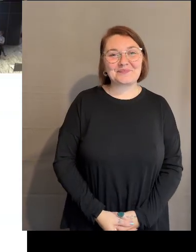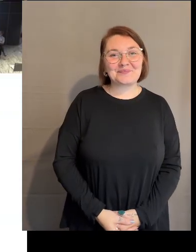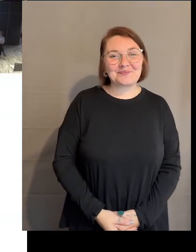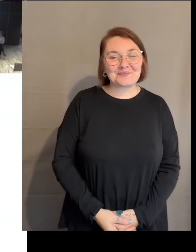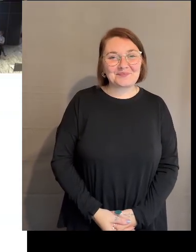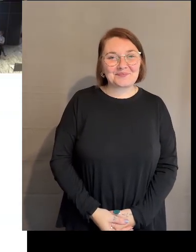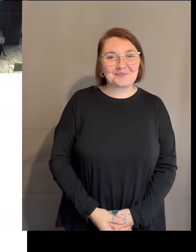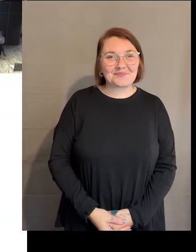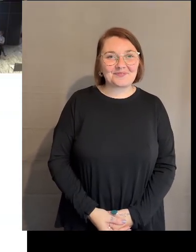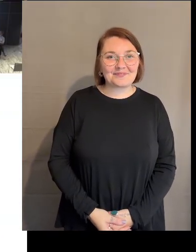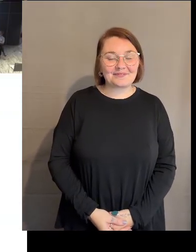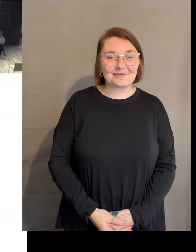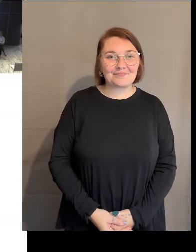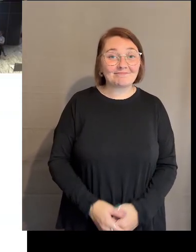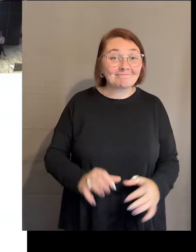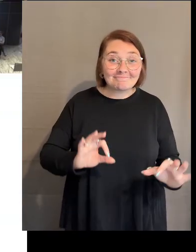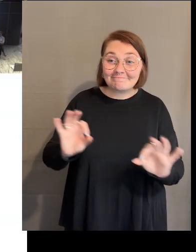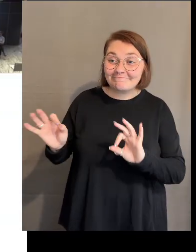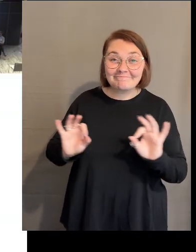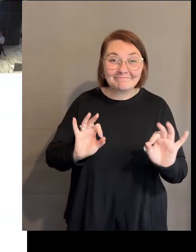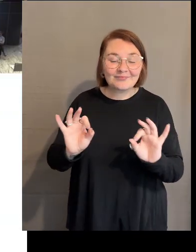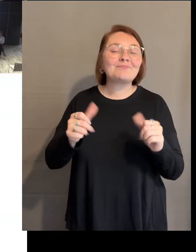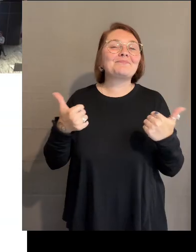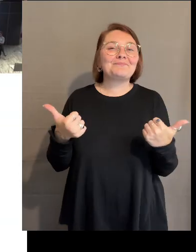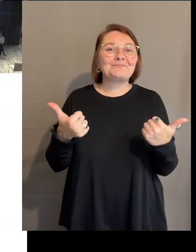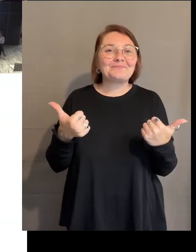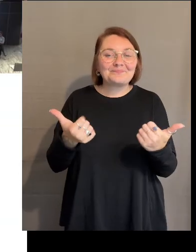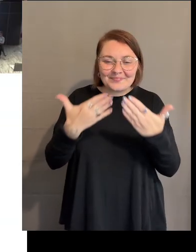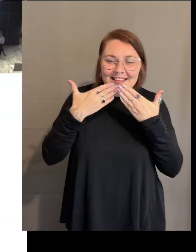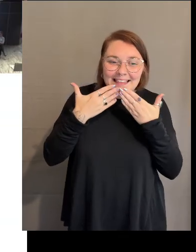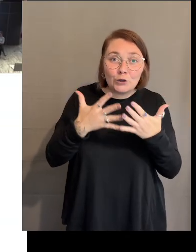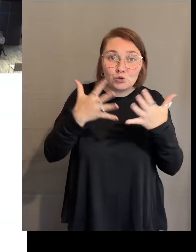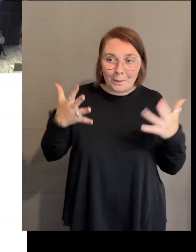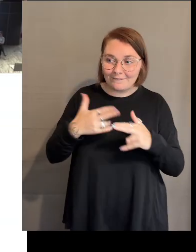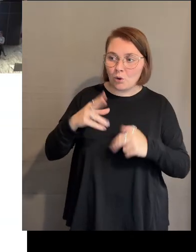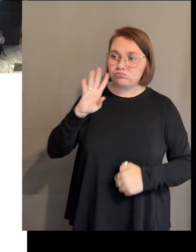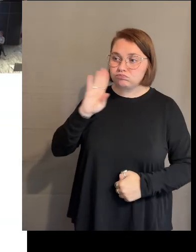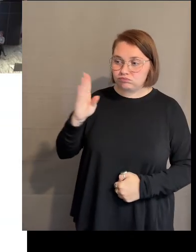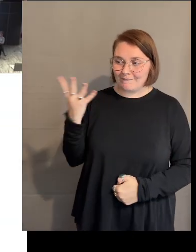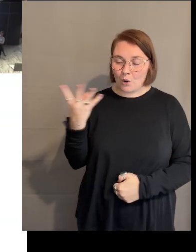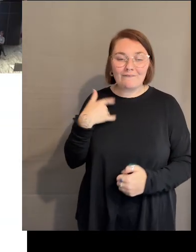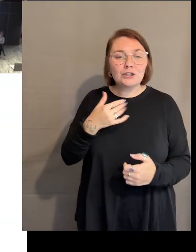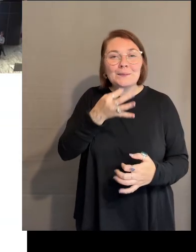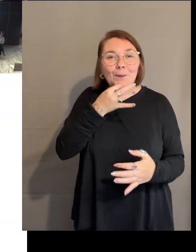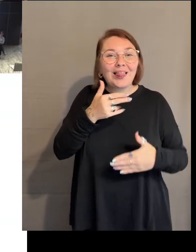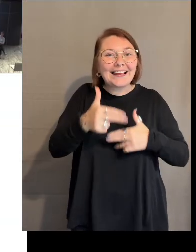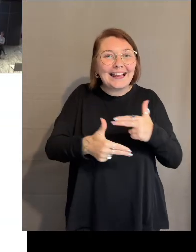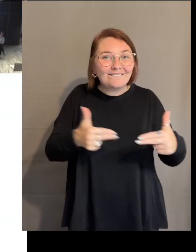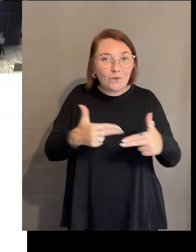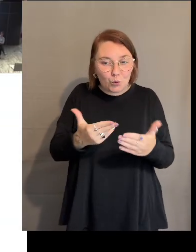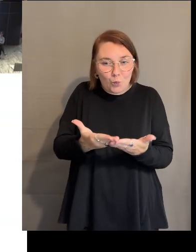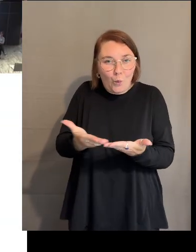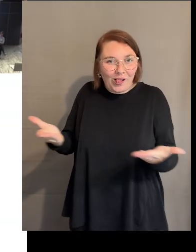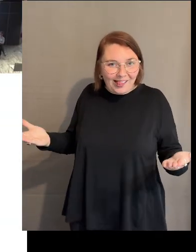No, well, I'd like to thank so much the speakers. We have a small gift for them all. That's the best.